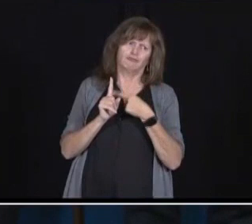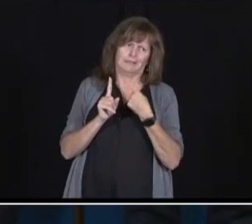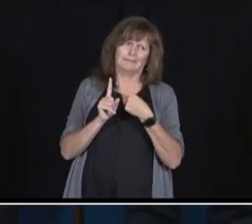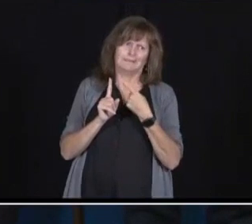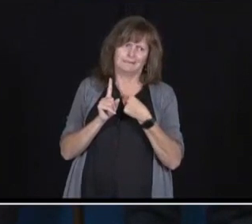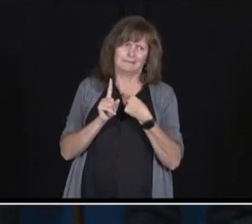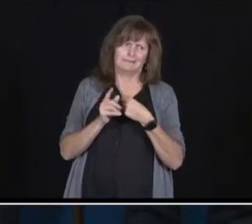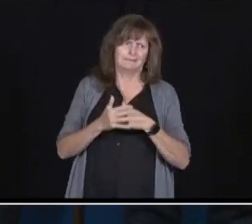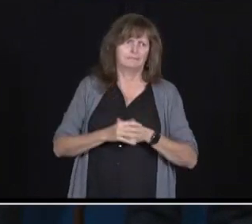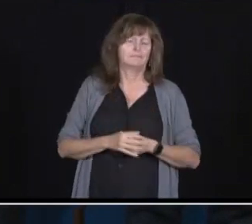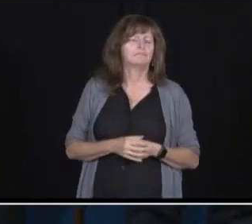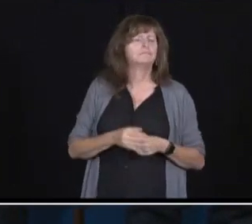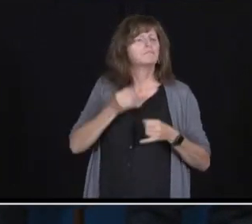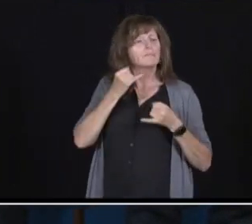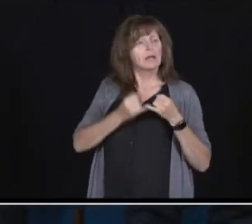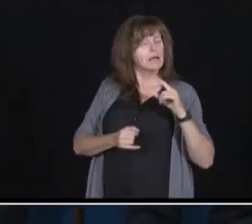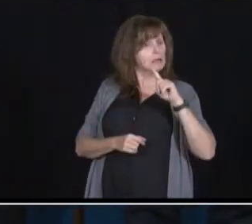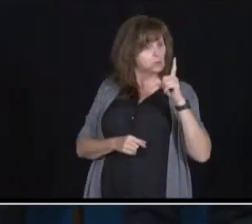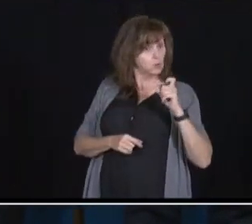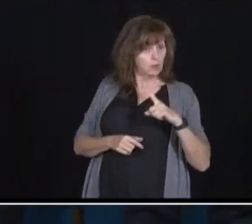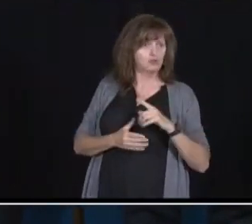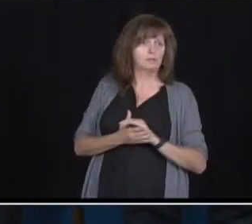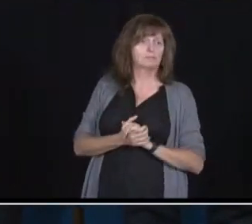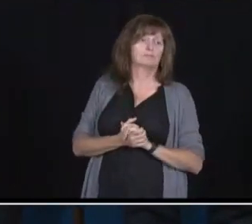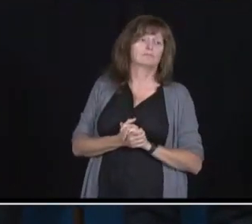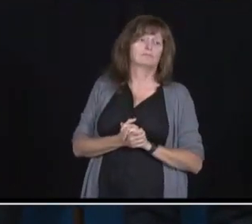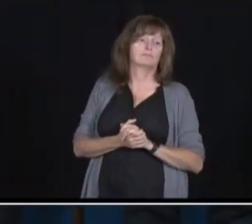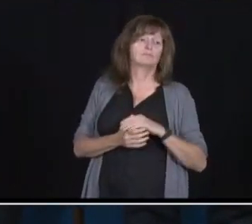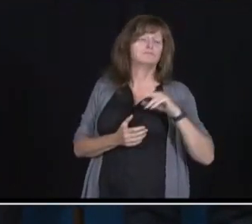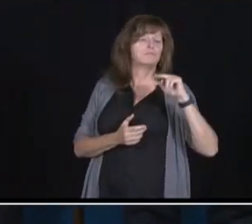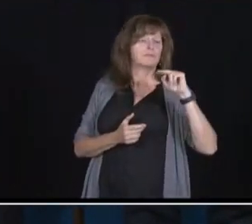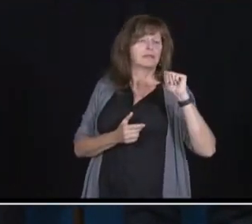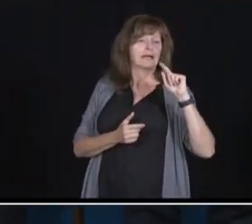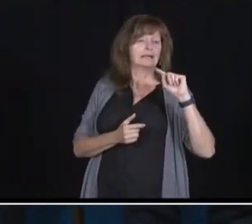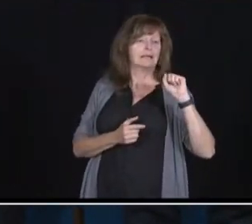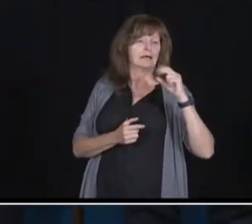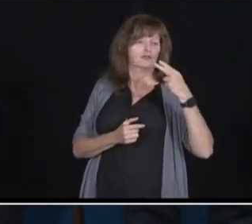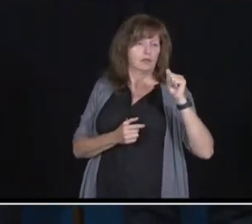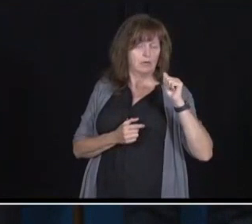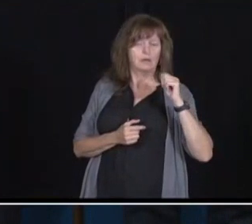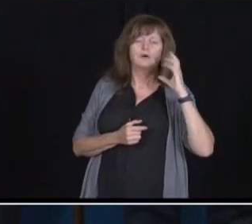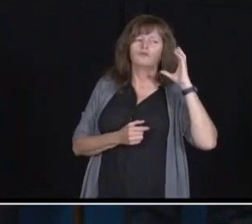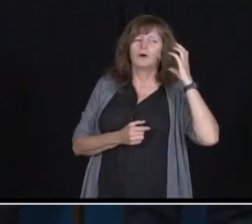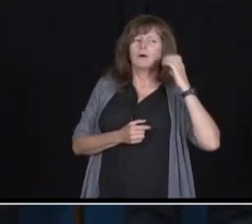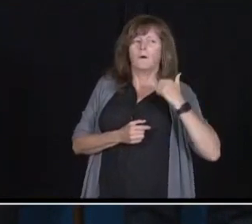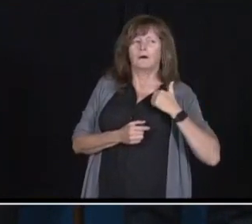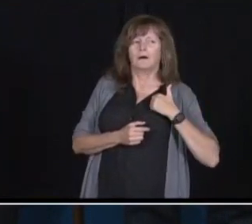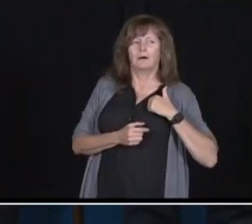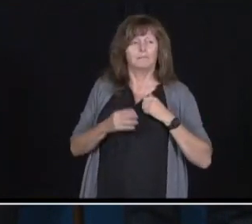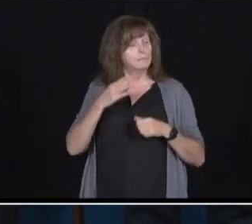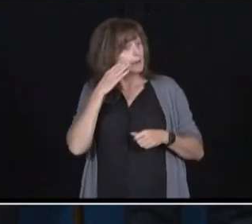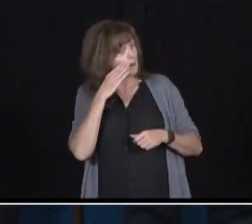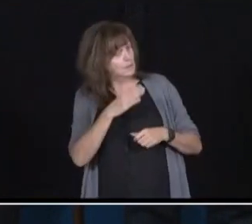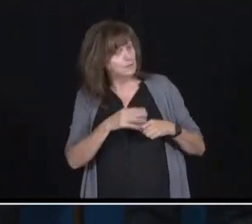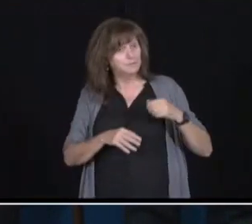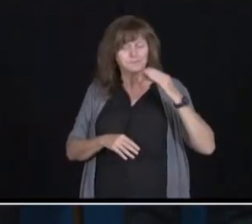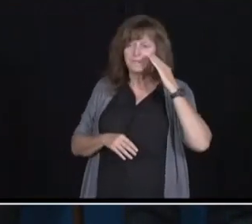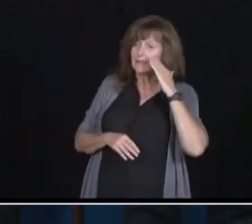then pay your rent. That is all I am asking. Last question. Your final question comes from Natasha McDonald with radio Canada.